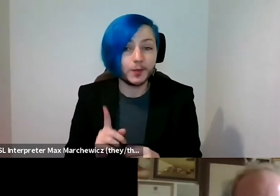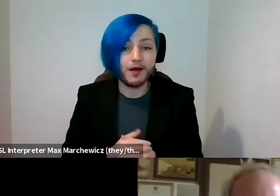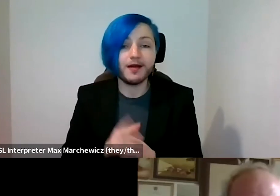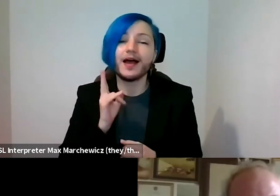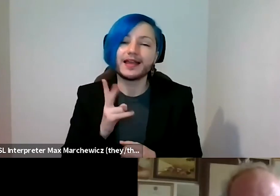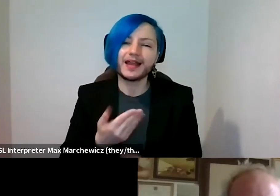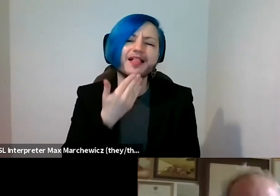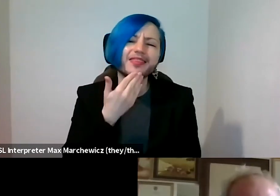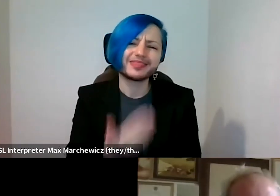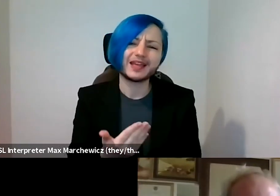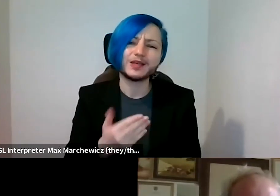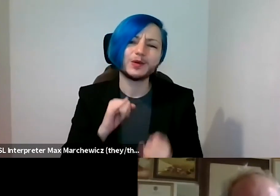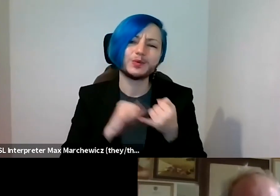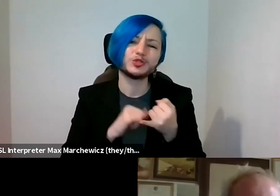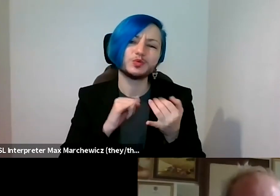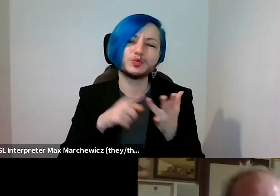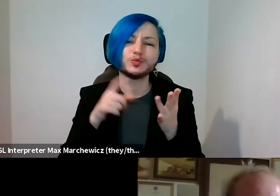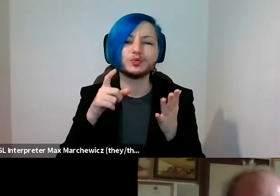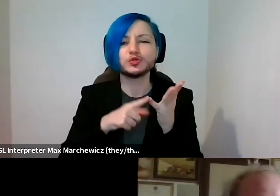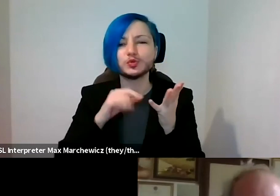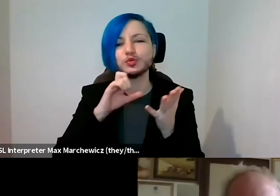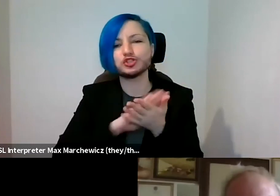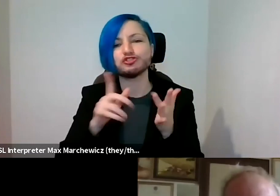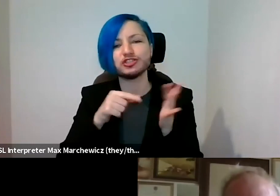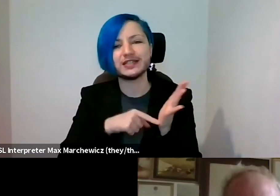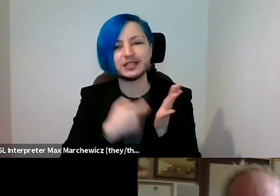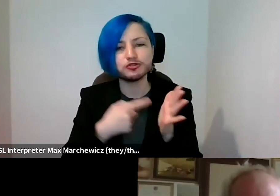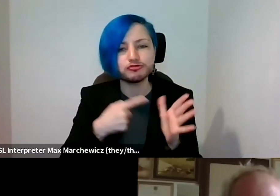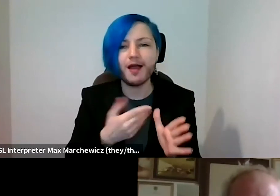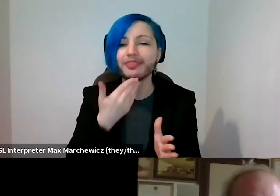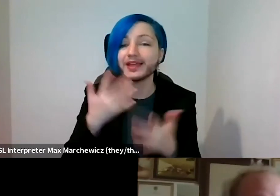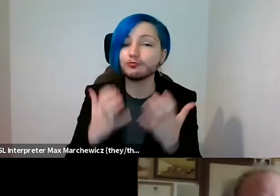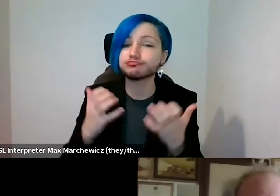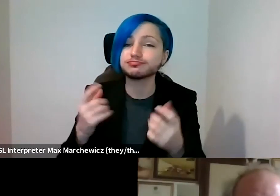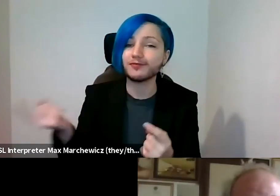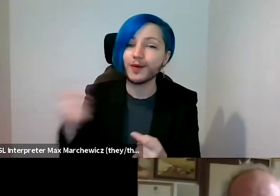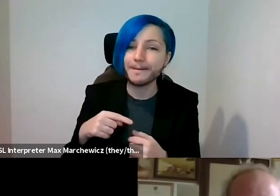thank you so much, Suchitra, and thank you kindly to everyone for attending today, and for joining us,